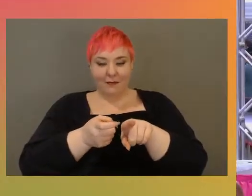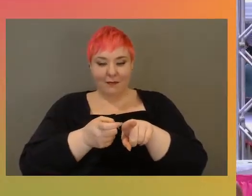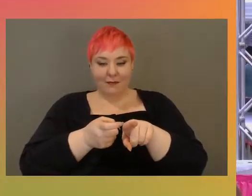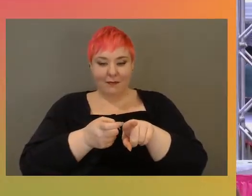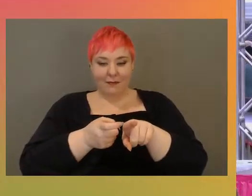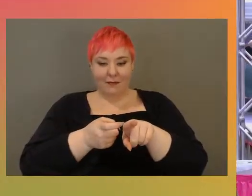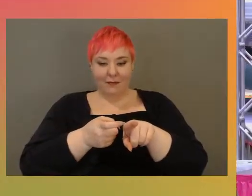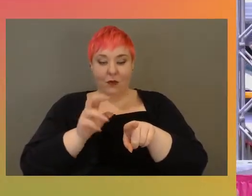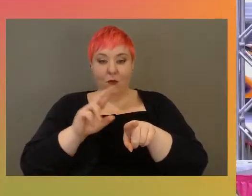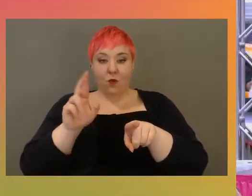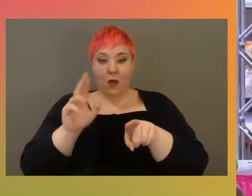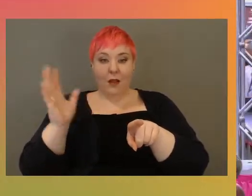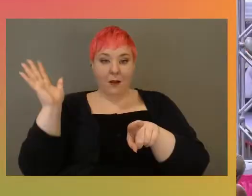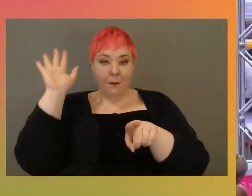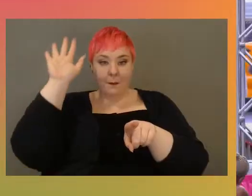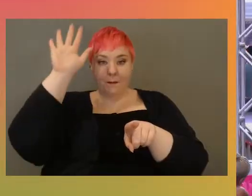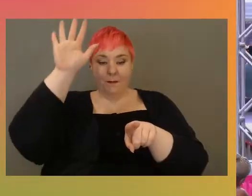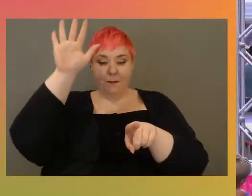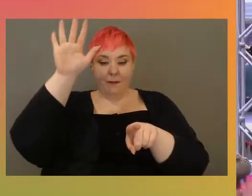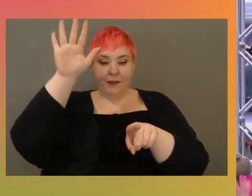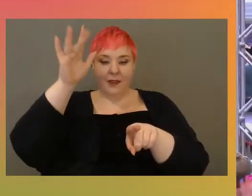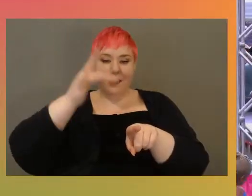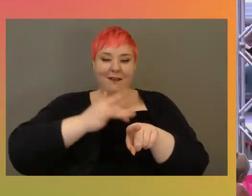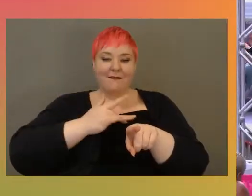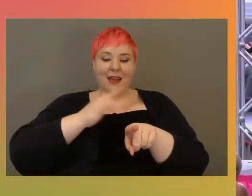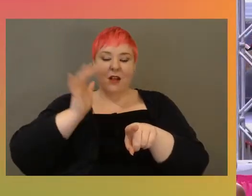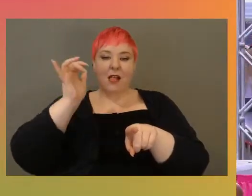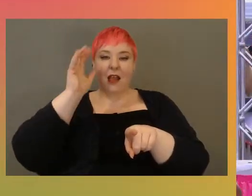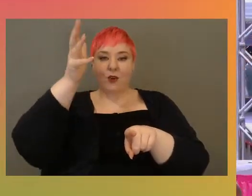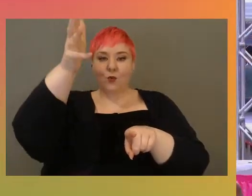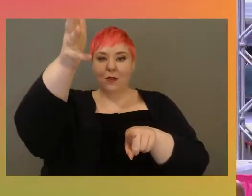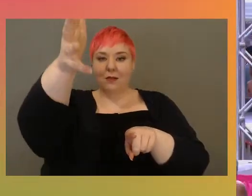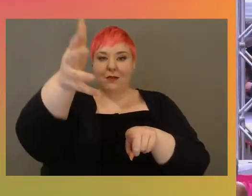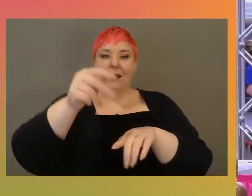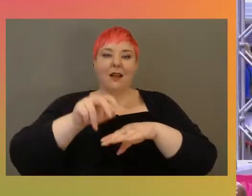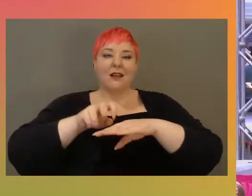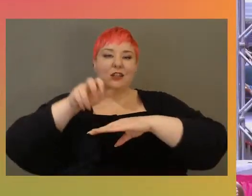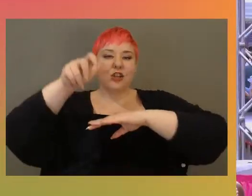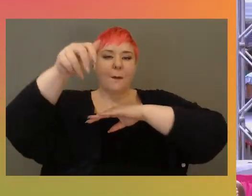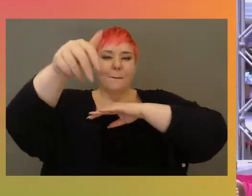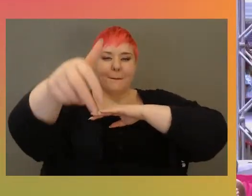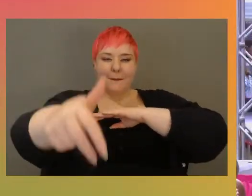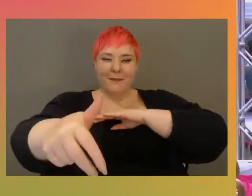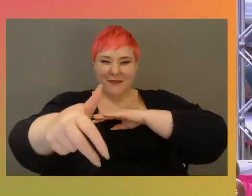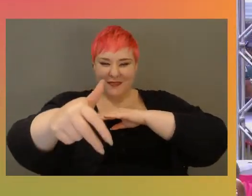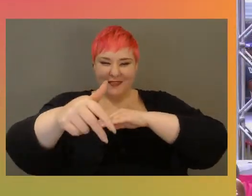BEND THE RIGHT KNEE INTO YOUR CHEST, DROP IT OVER TO THE SIDE.